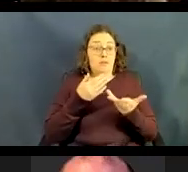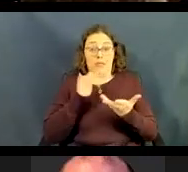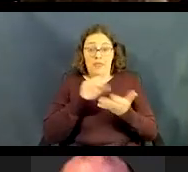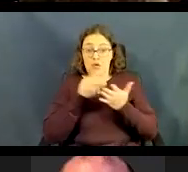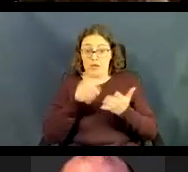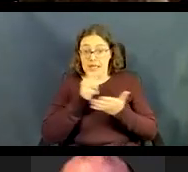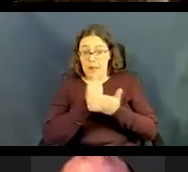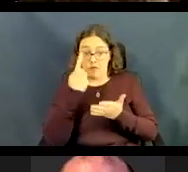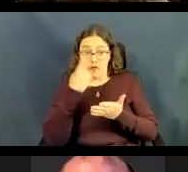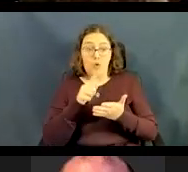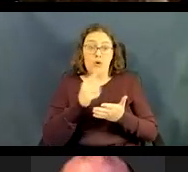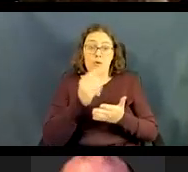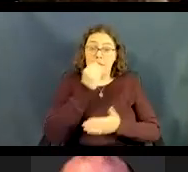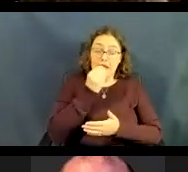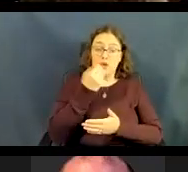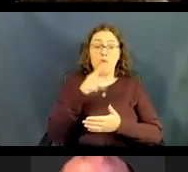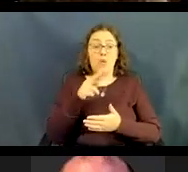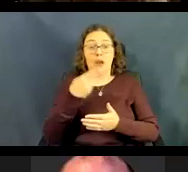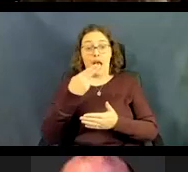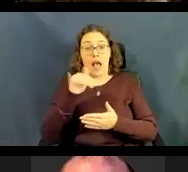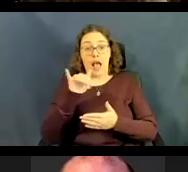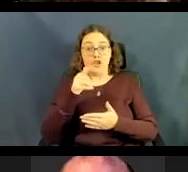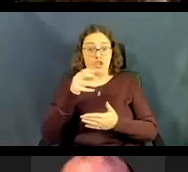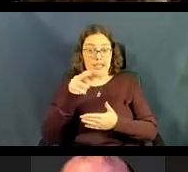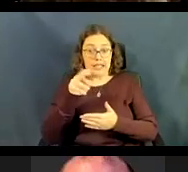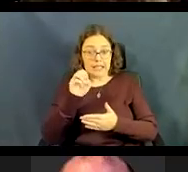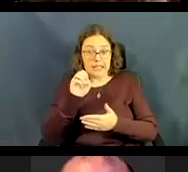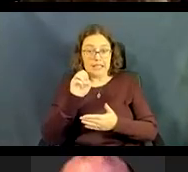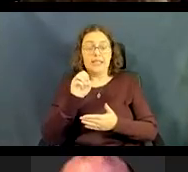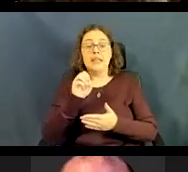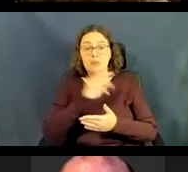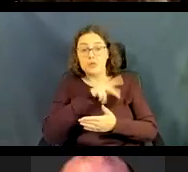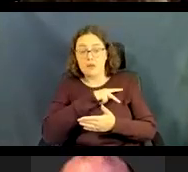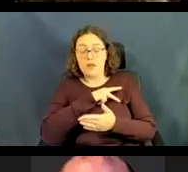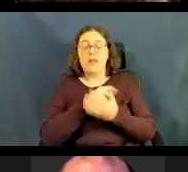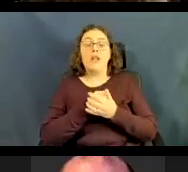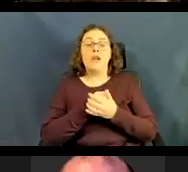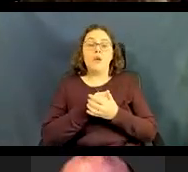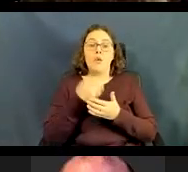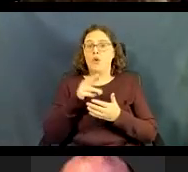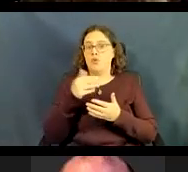you will be directed to a page that you see on the screen now. You see the screen, the Indiana goal sites template.